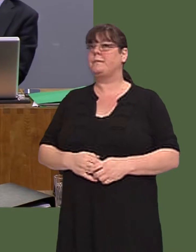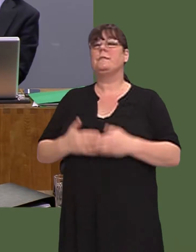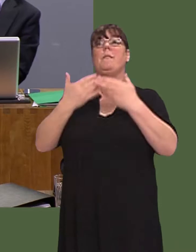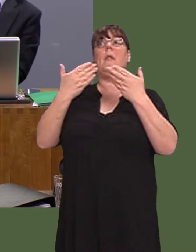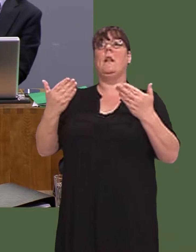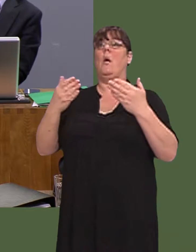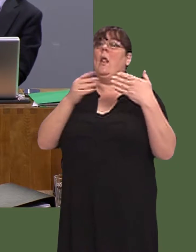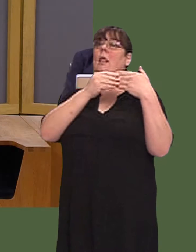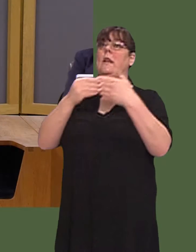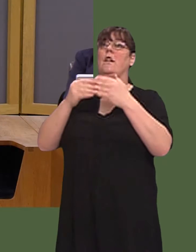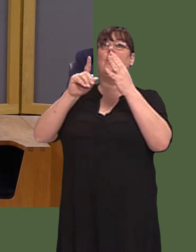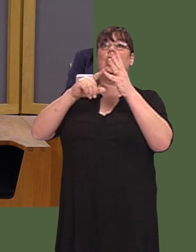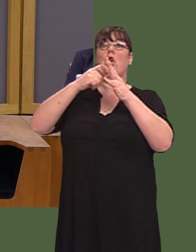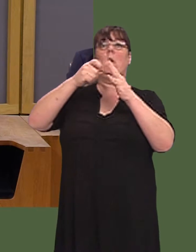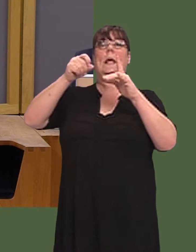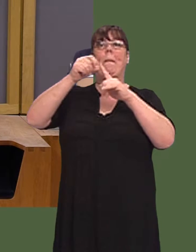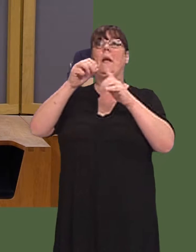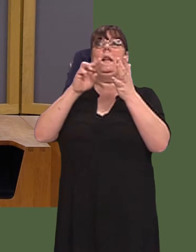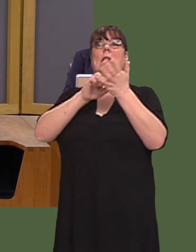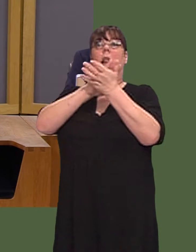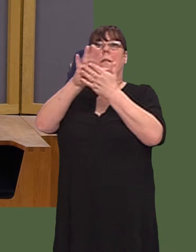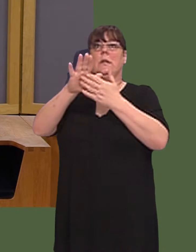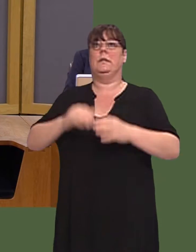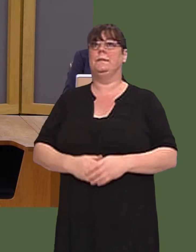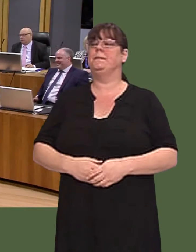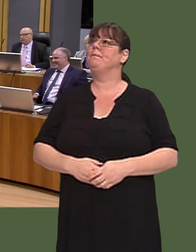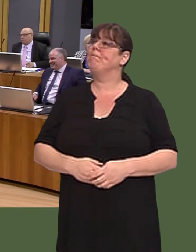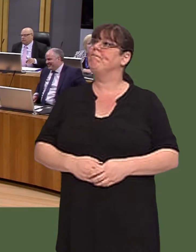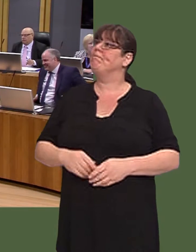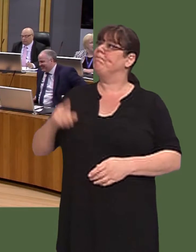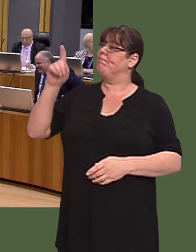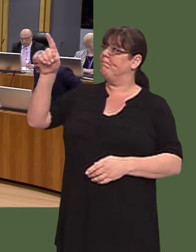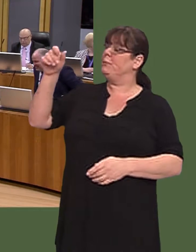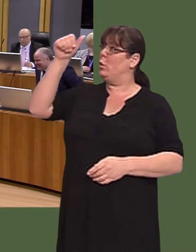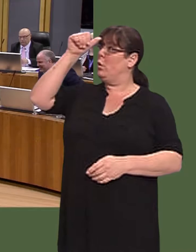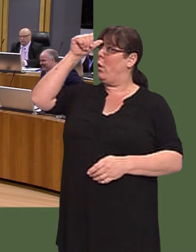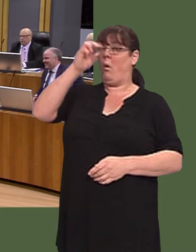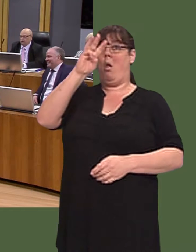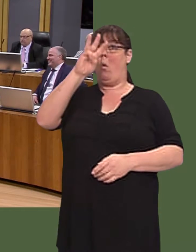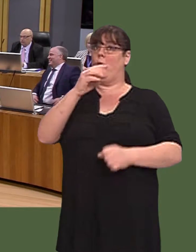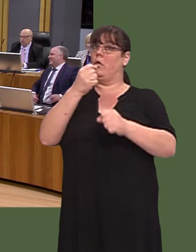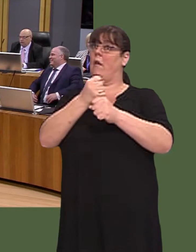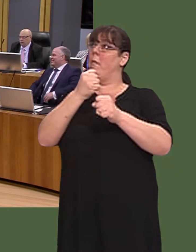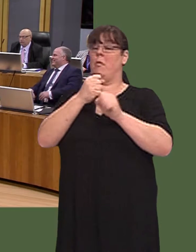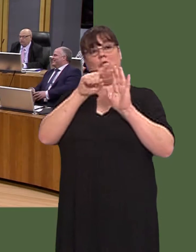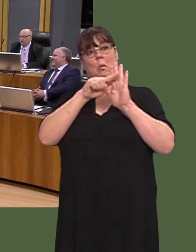Y Llywydd / The Llywydd: Arweinydd grwp UKIP, Neil Hamilton. Neil Hamilton: Diolch yn fawr, Lywydd. The First Minister will know that Iím a strong supporter of the Welsh Governmentís policy